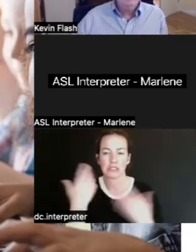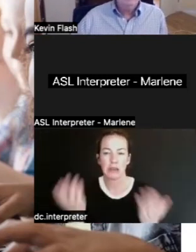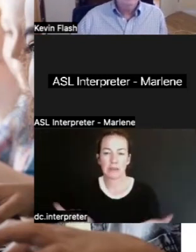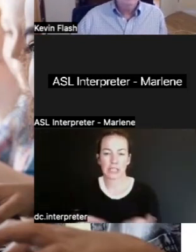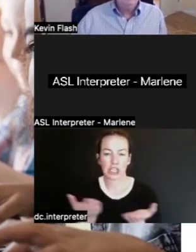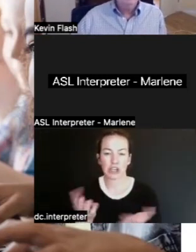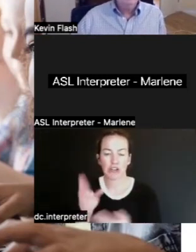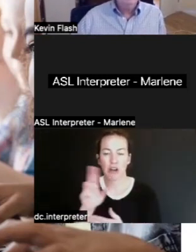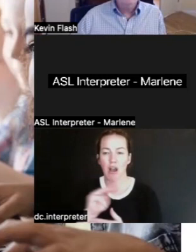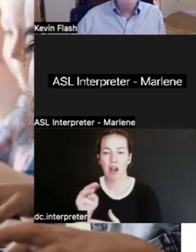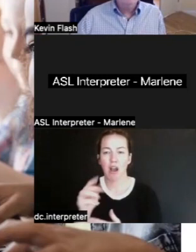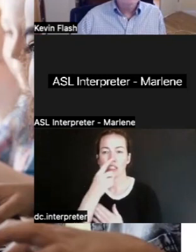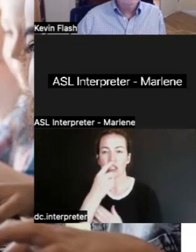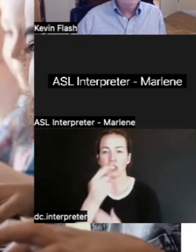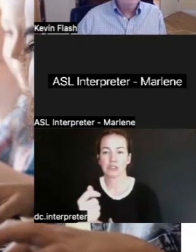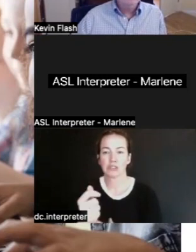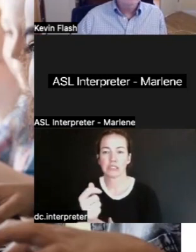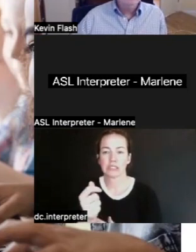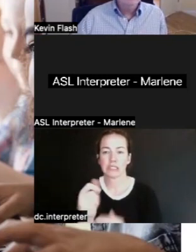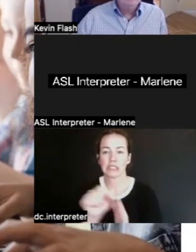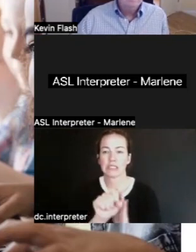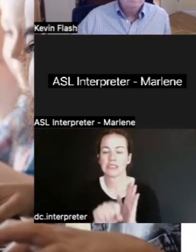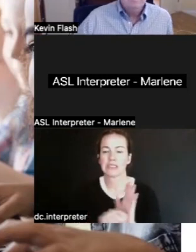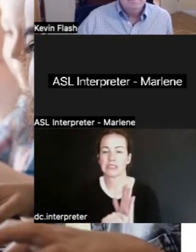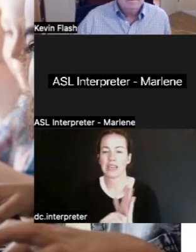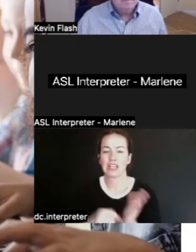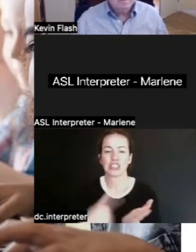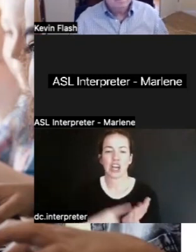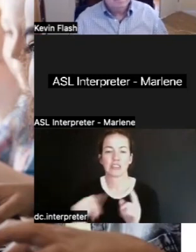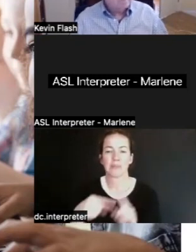It's interesting to me that the state, we talked about silos early on and that the